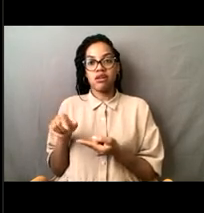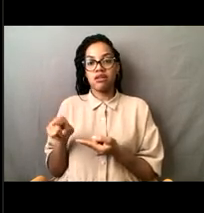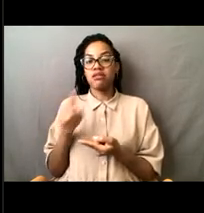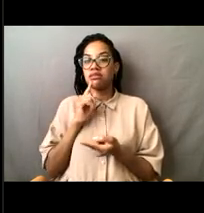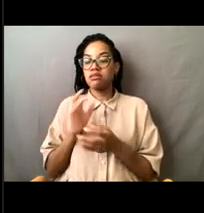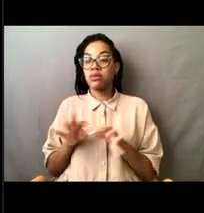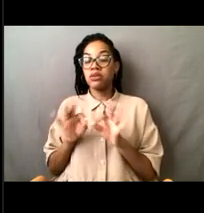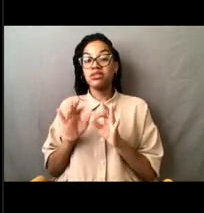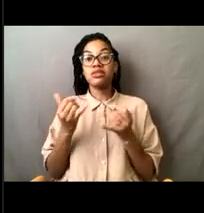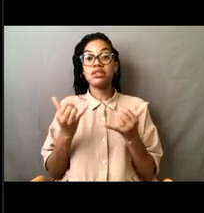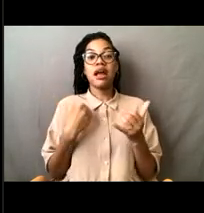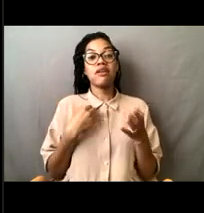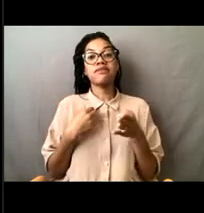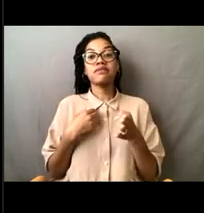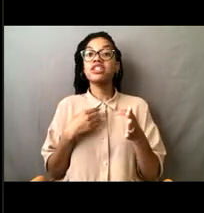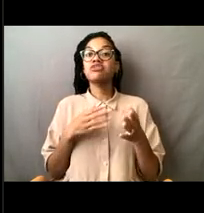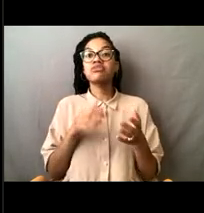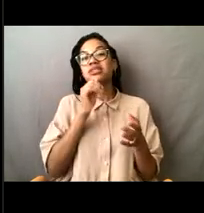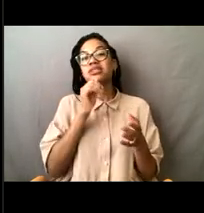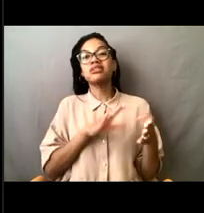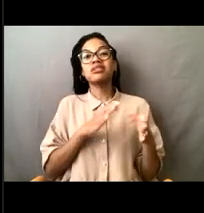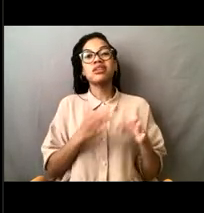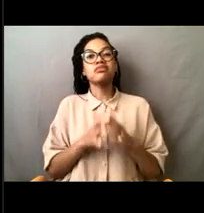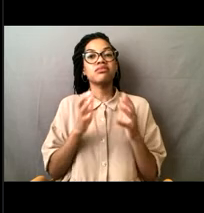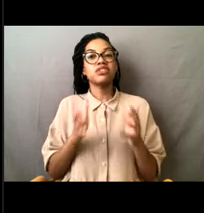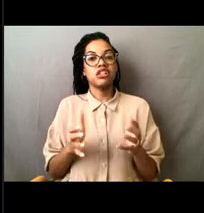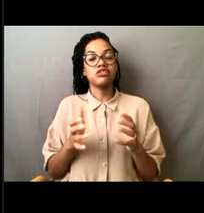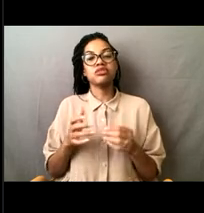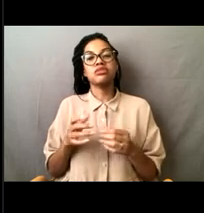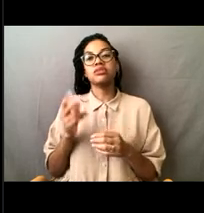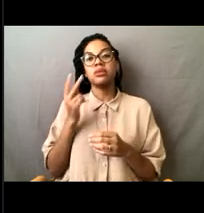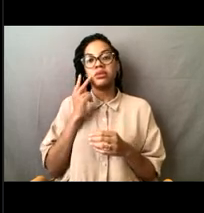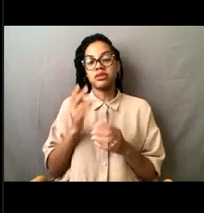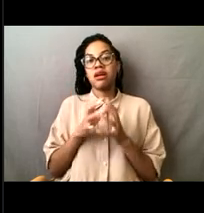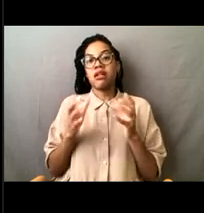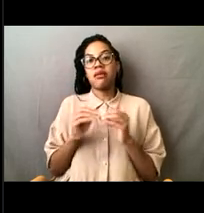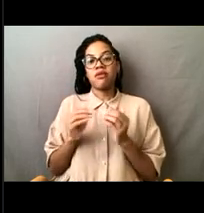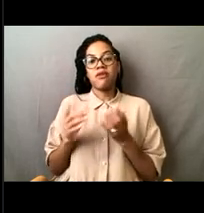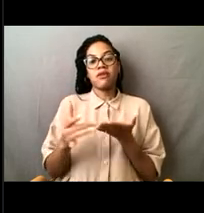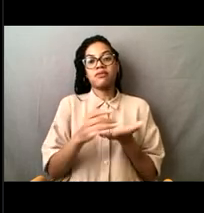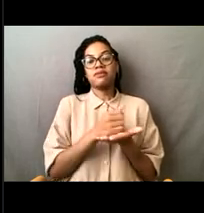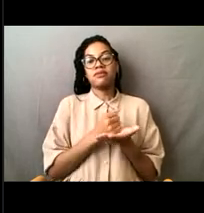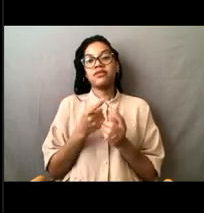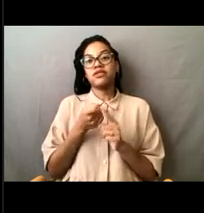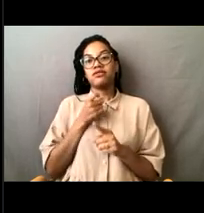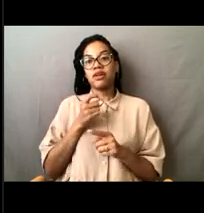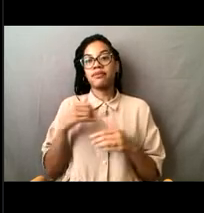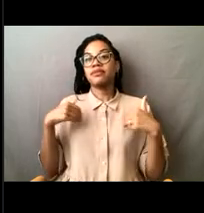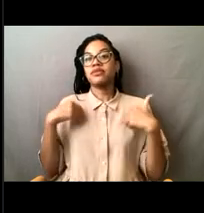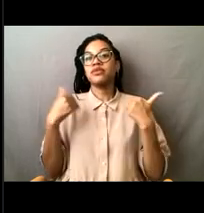why we're seeing success in the wild recruitment of juvenile lake trout. [Grace] Great, and to follow up on that.